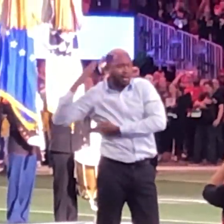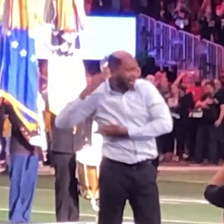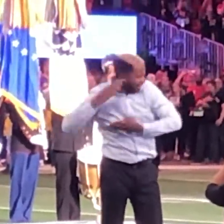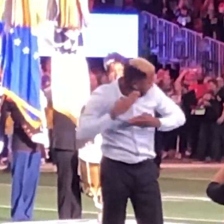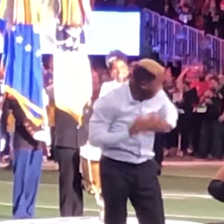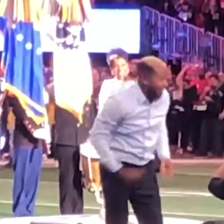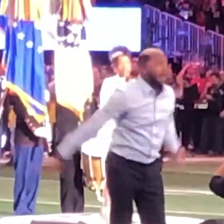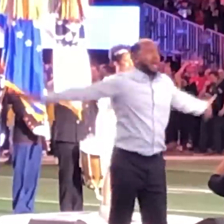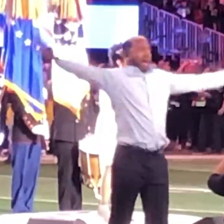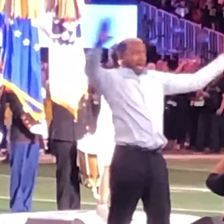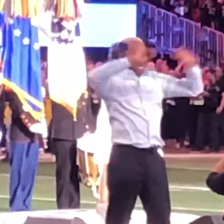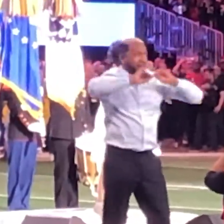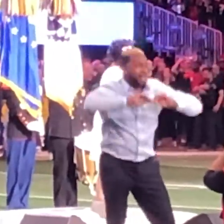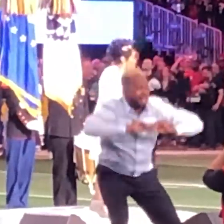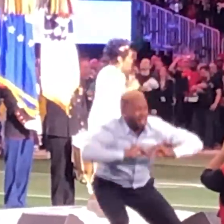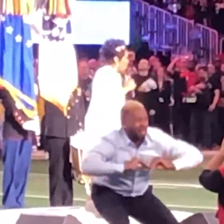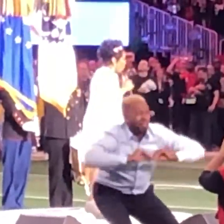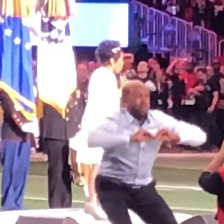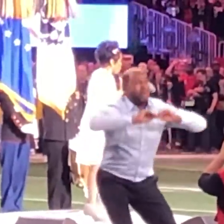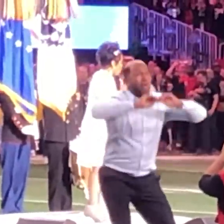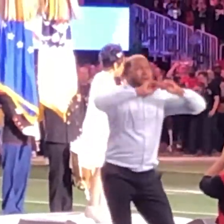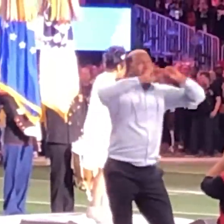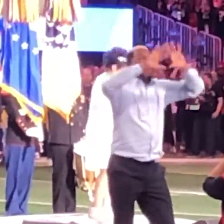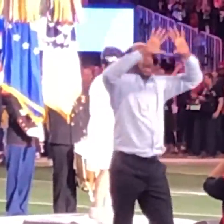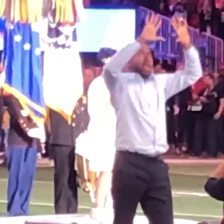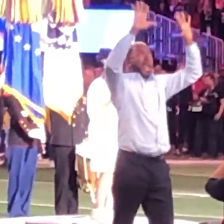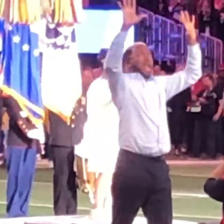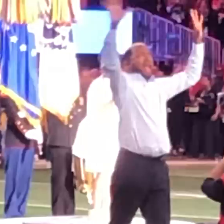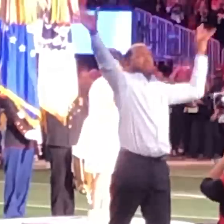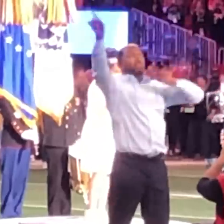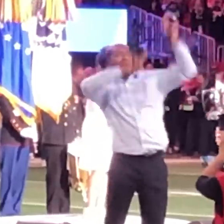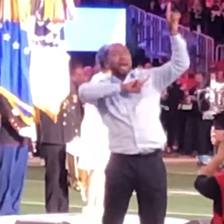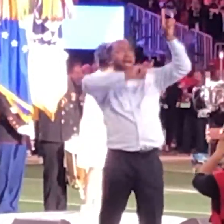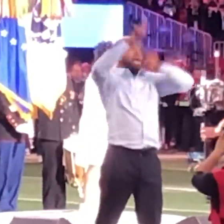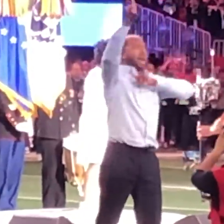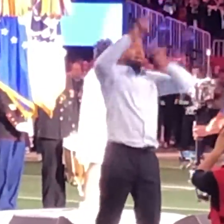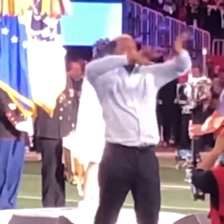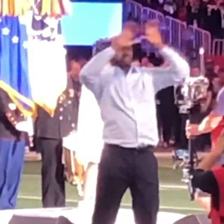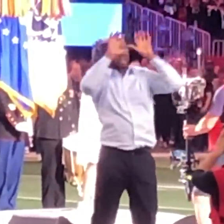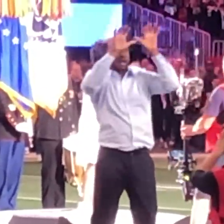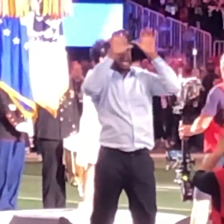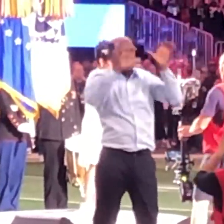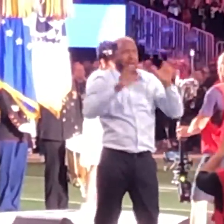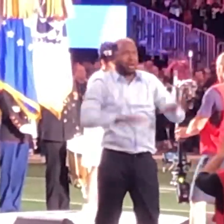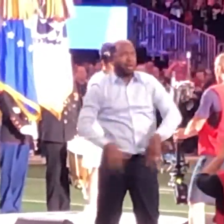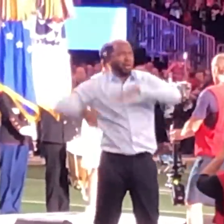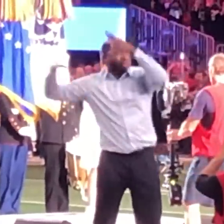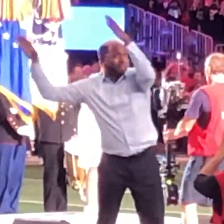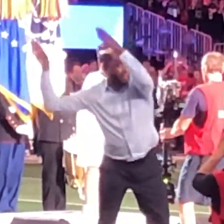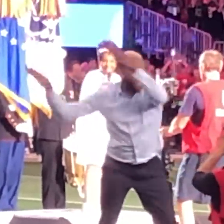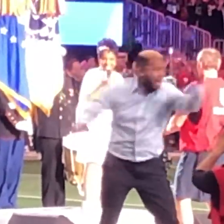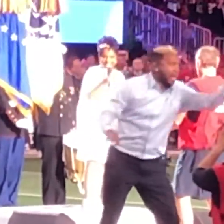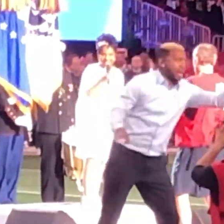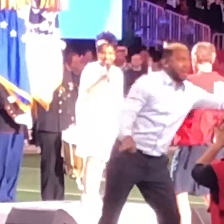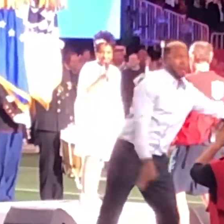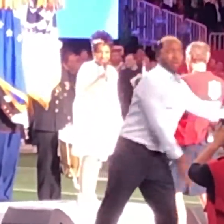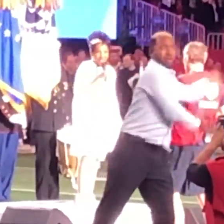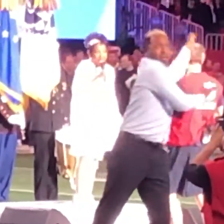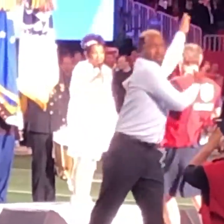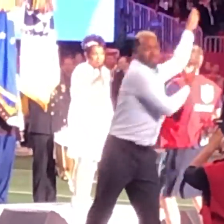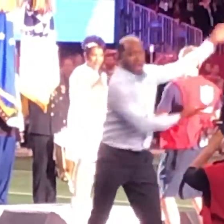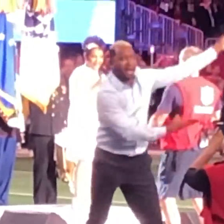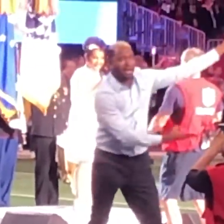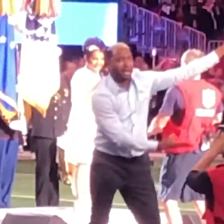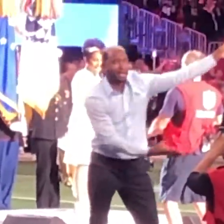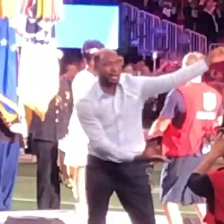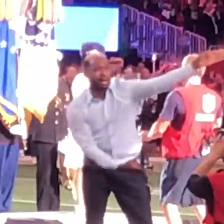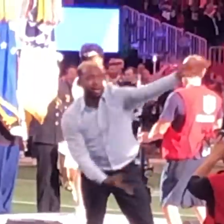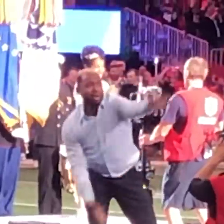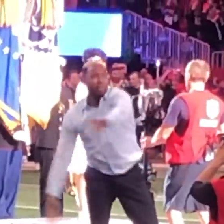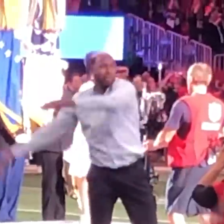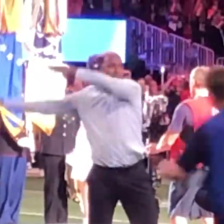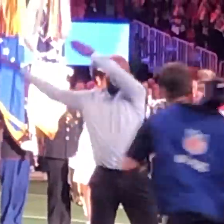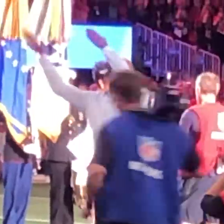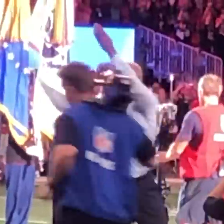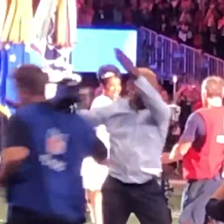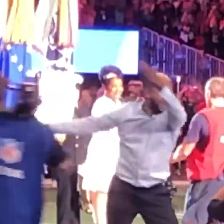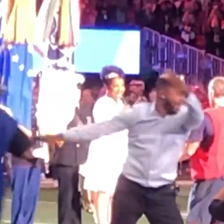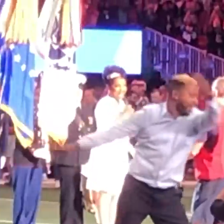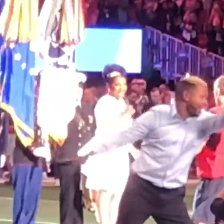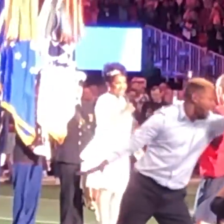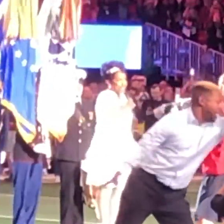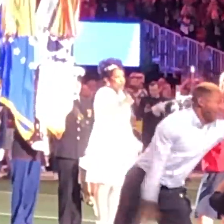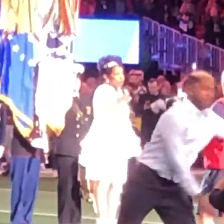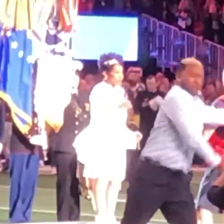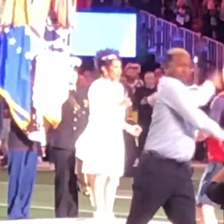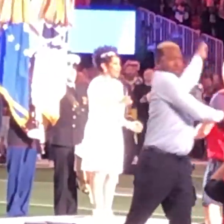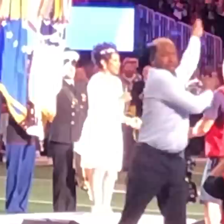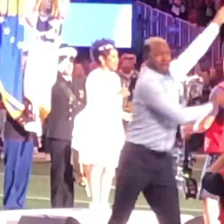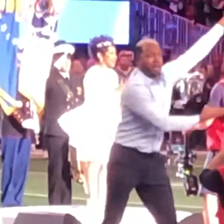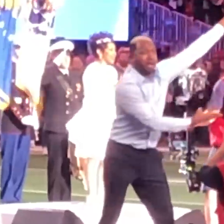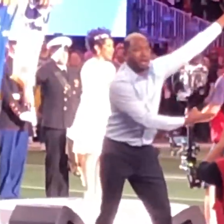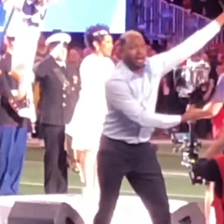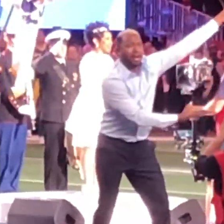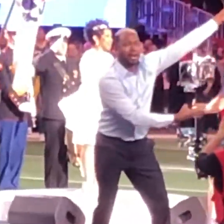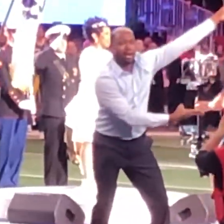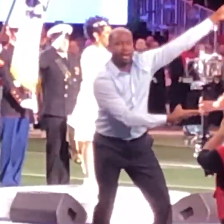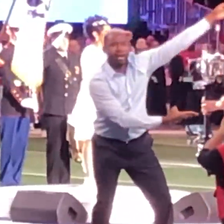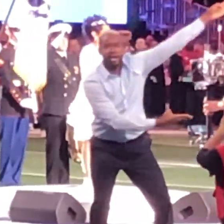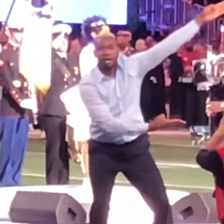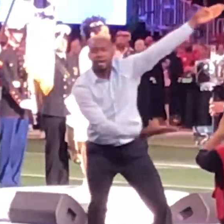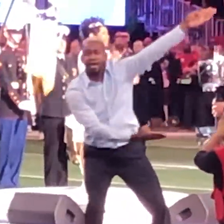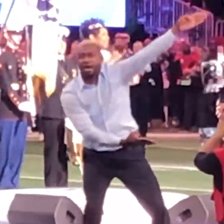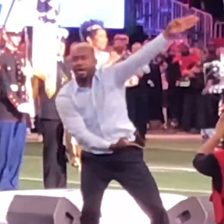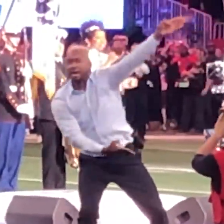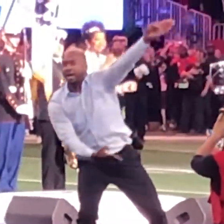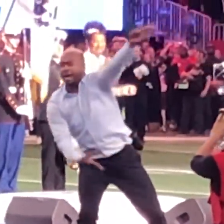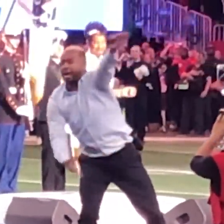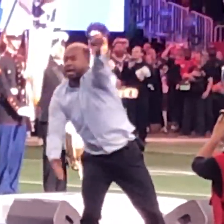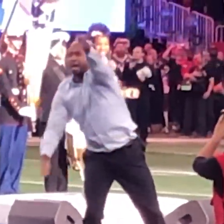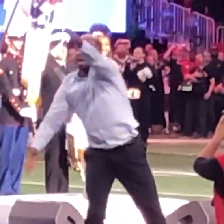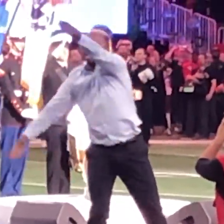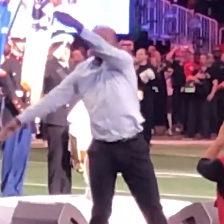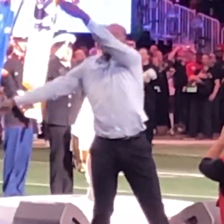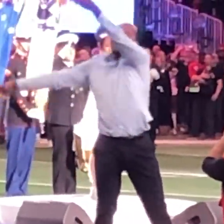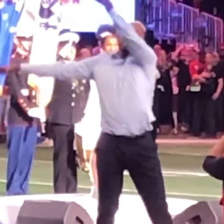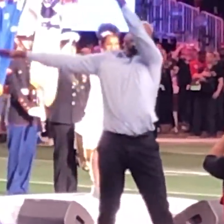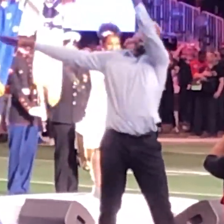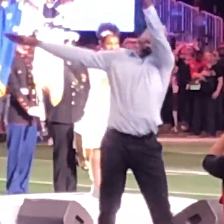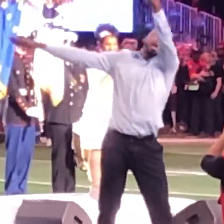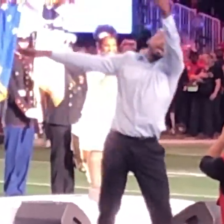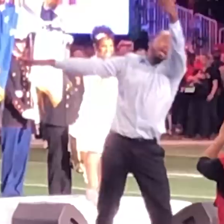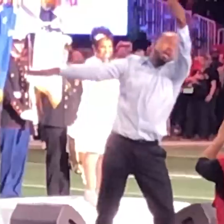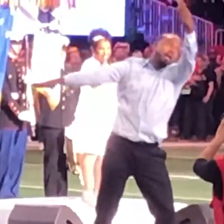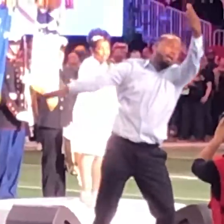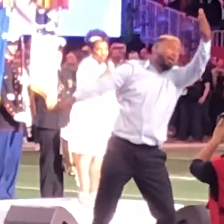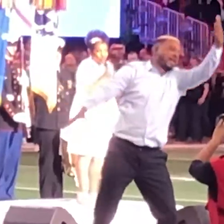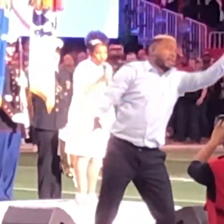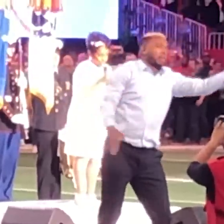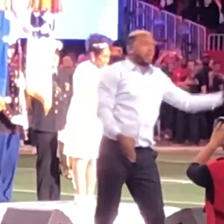Oh, say does that star-spangled banner yet wave